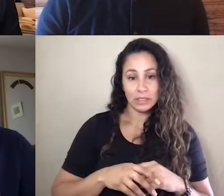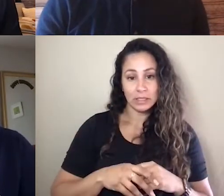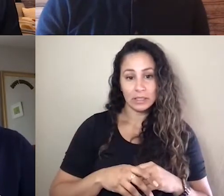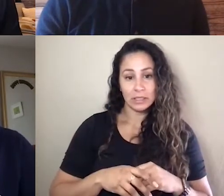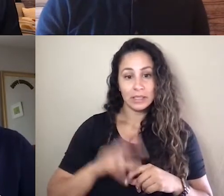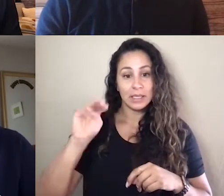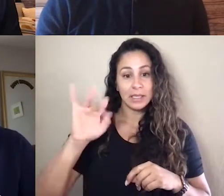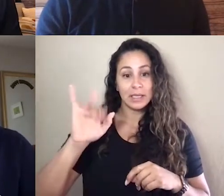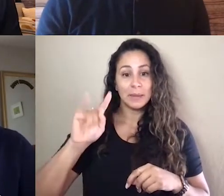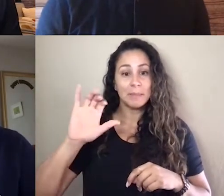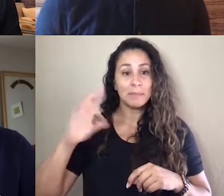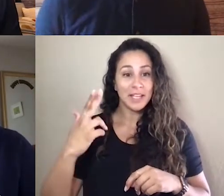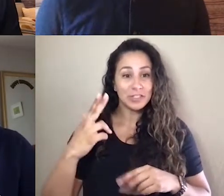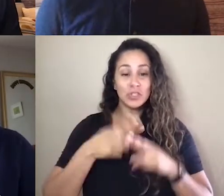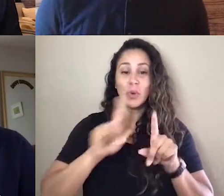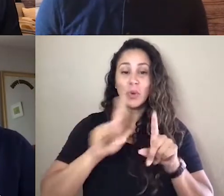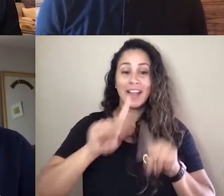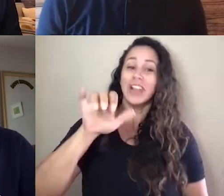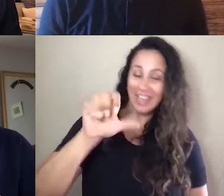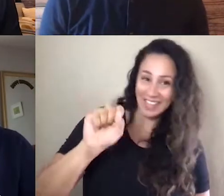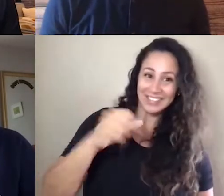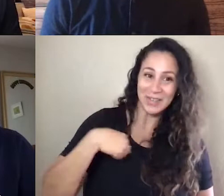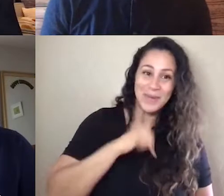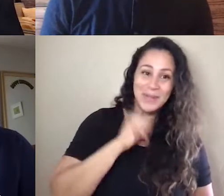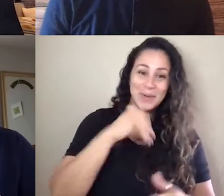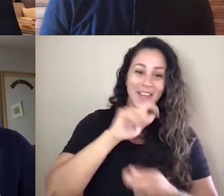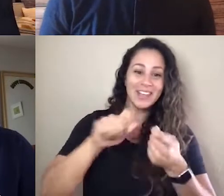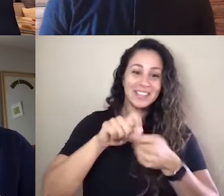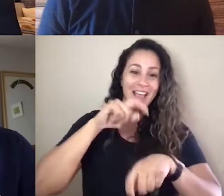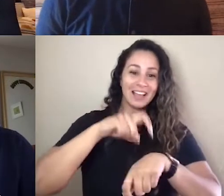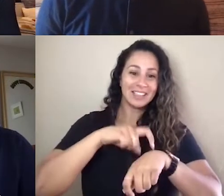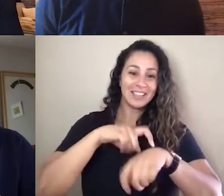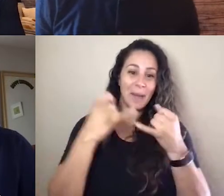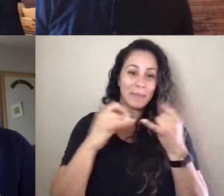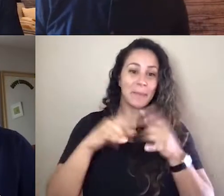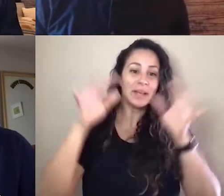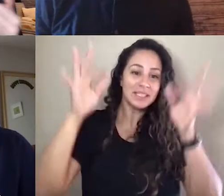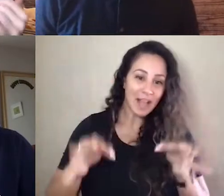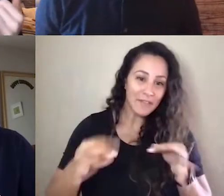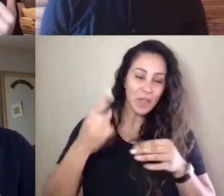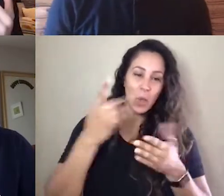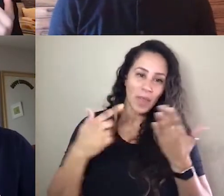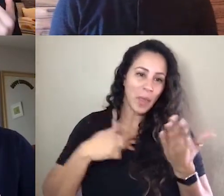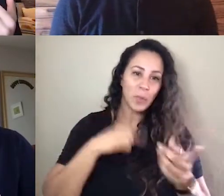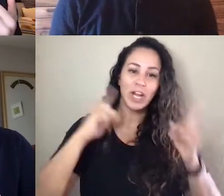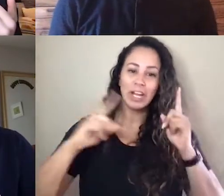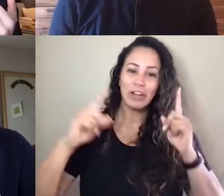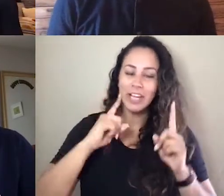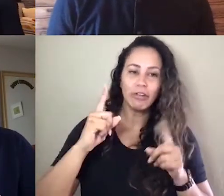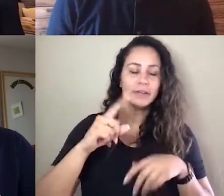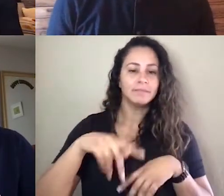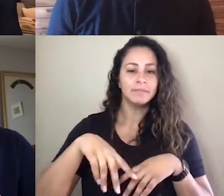WE DON'T HAVE EXACT TIMELINE BUT WE ARE HEARING THAT THINGS LIKE THE ACTUAL BLOG PAGE THEMSELVES AND